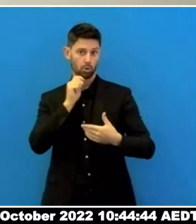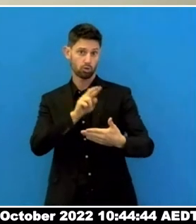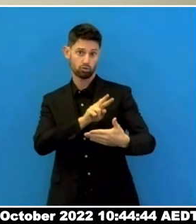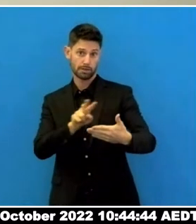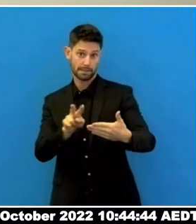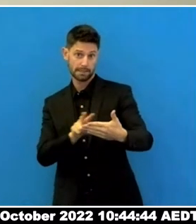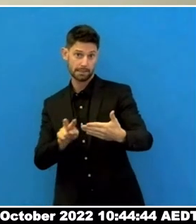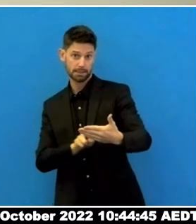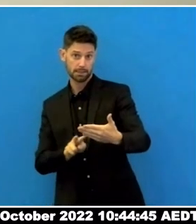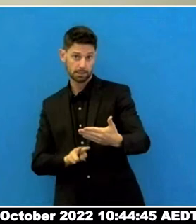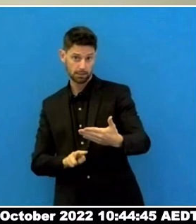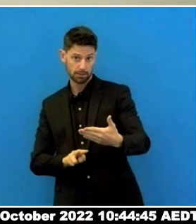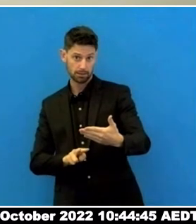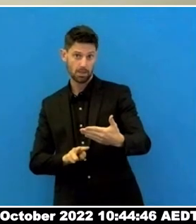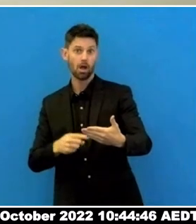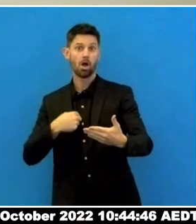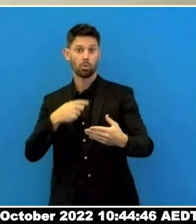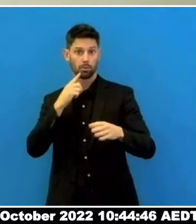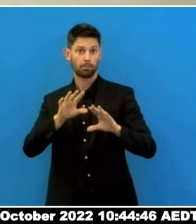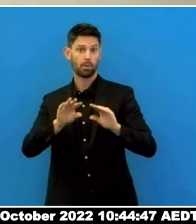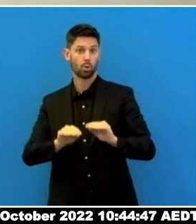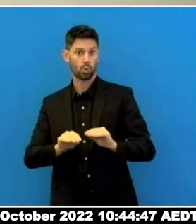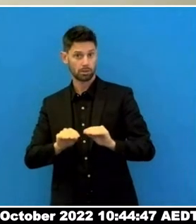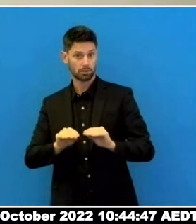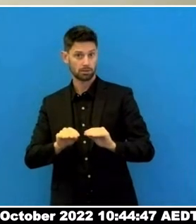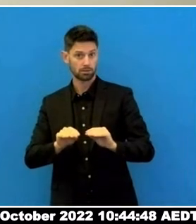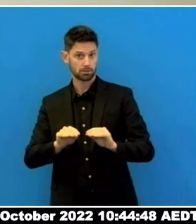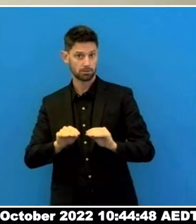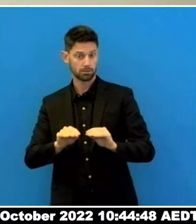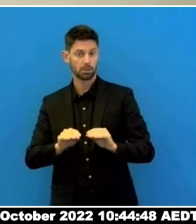I will pause at the end of each paragraph, and then the interpreter